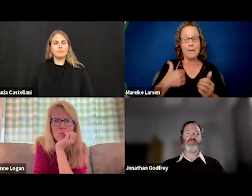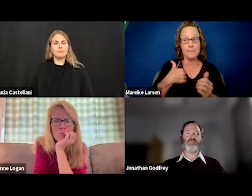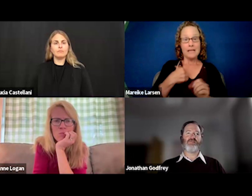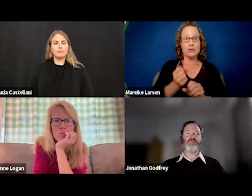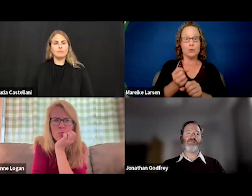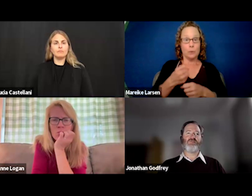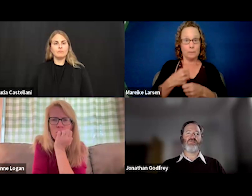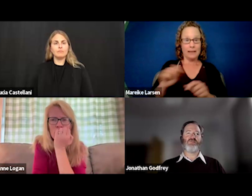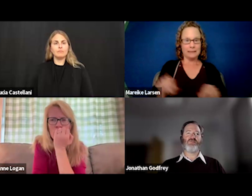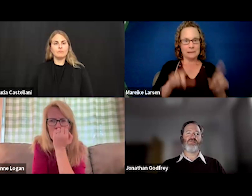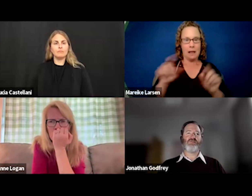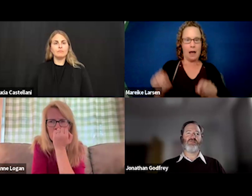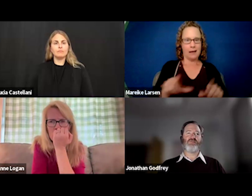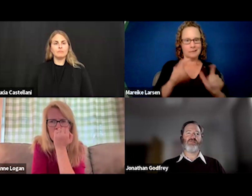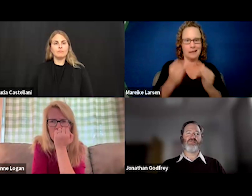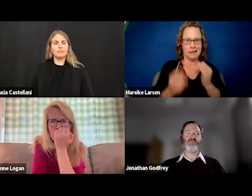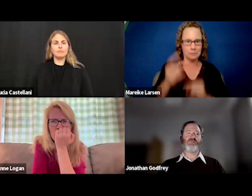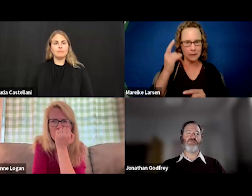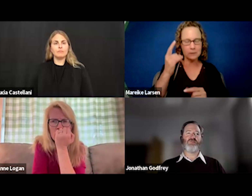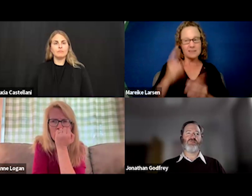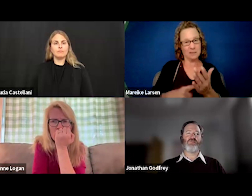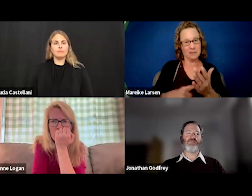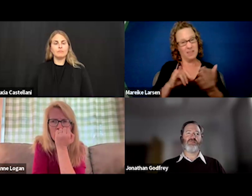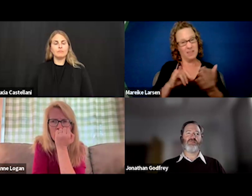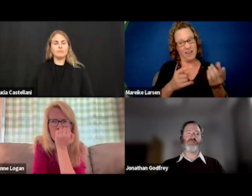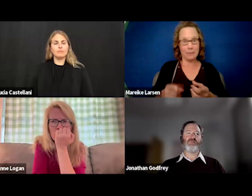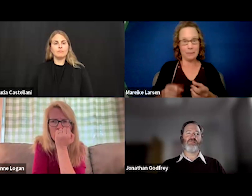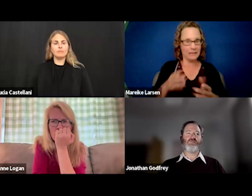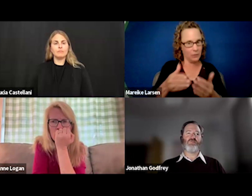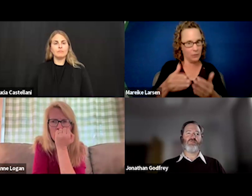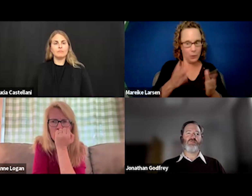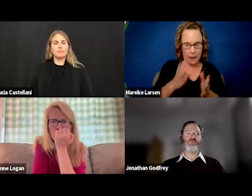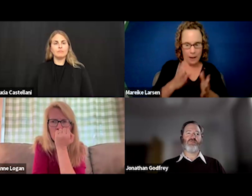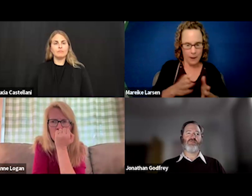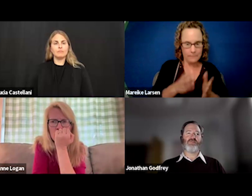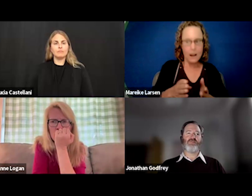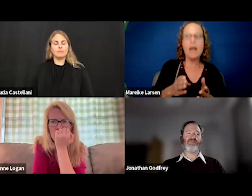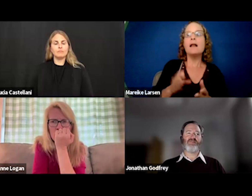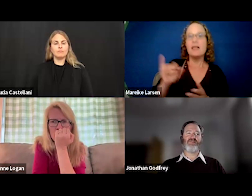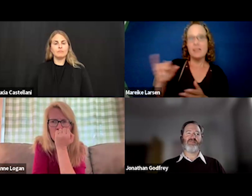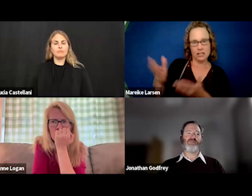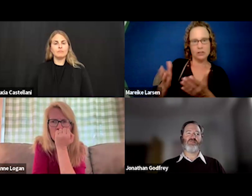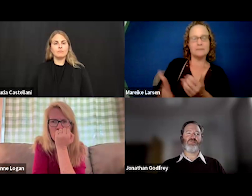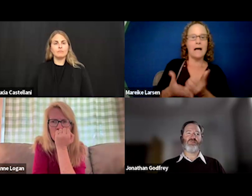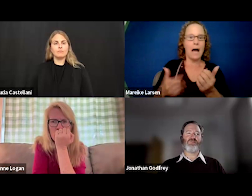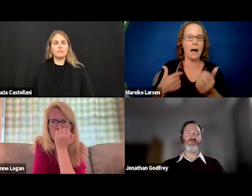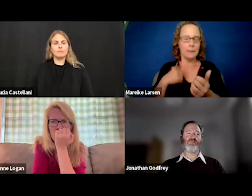sometimes. And that service also helped with navigating unfamiliar hotel